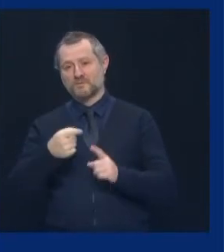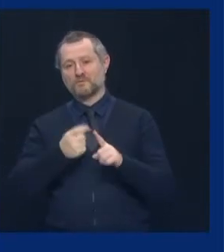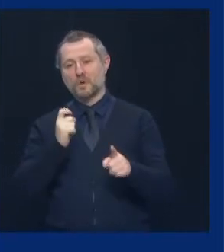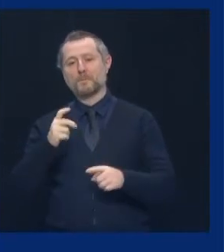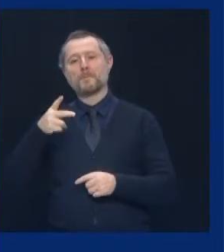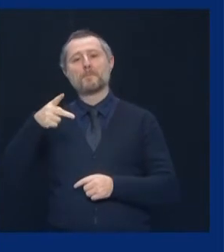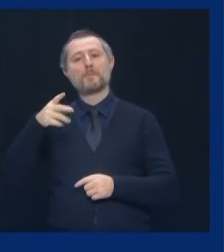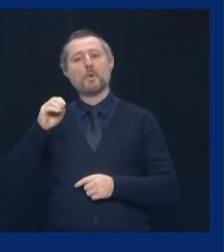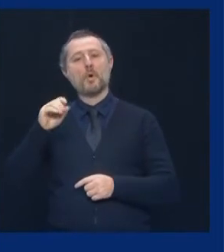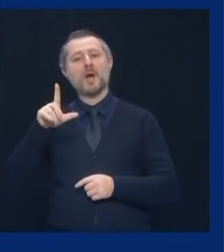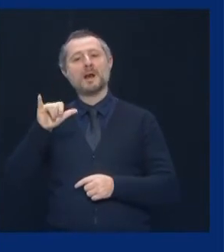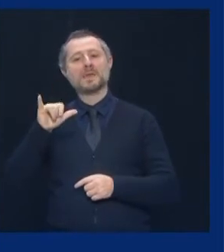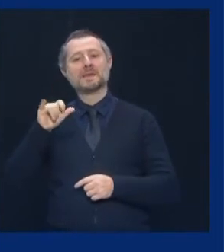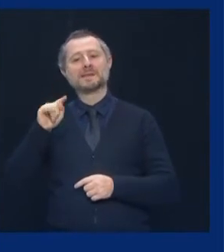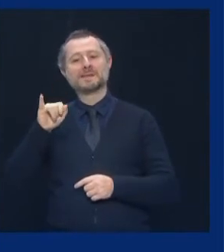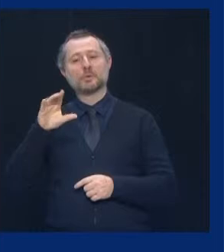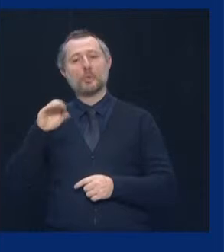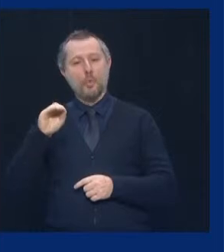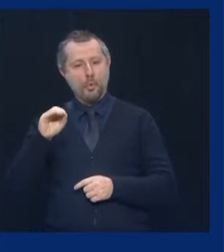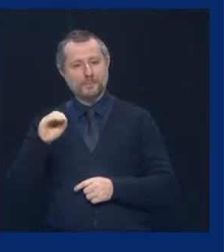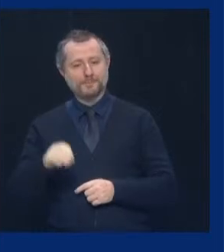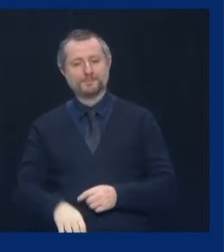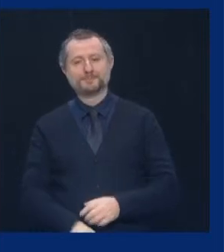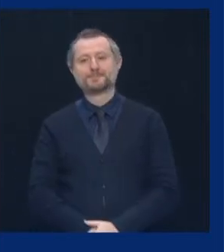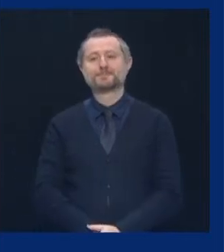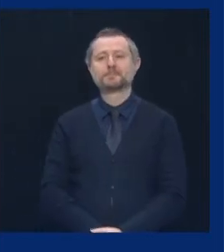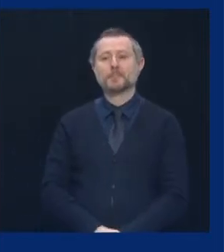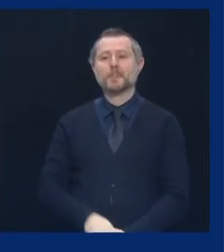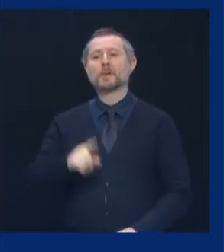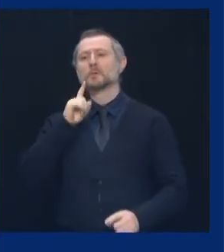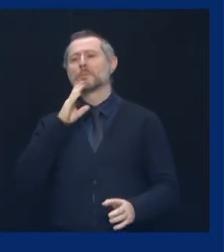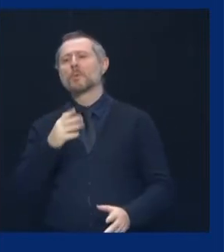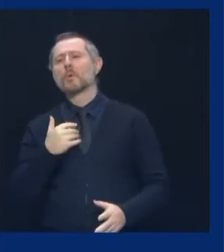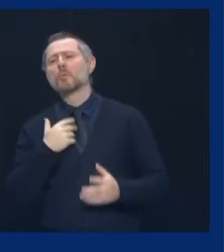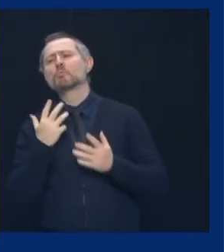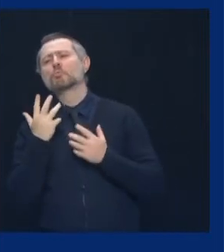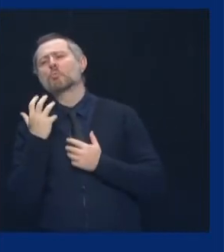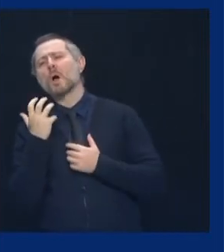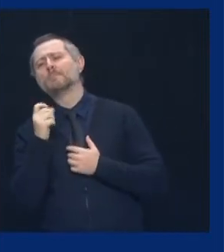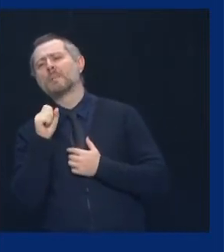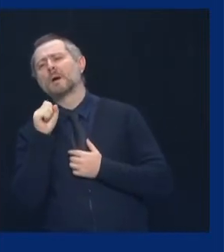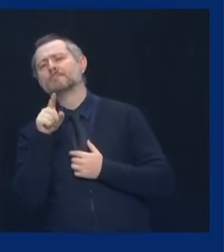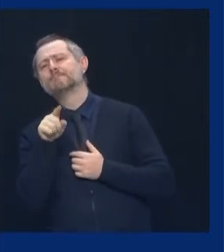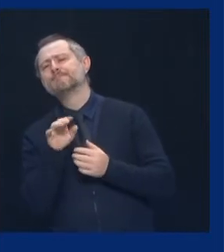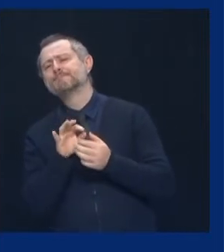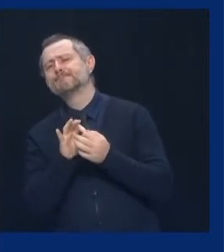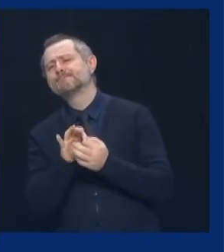COMES FROM SHANNON YOUNG FROM POLITICO. SHANNON, YOUR LINE IS NOW OPEN. PLEASE UNMUTE YOUR MICROPHONE.